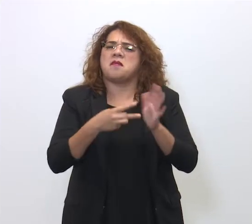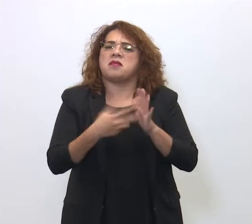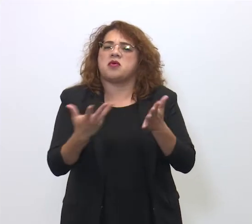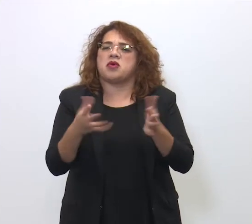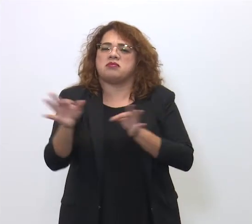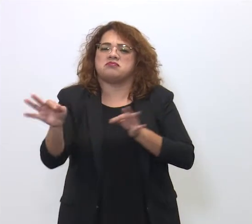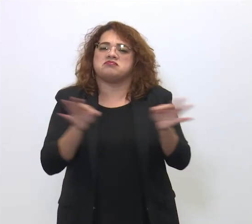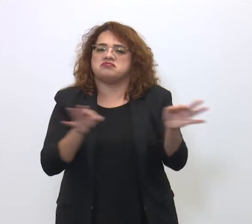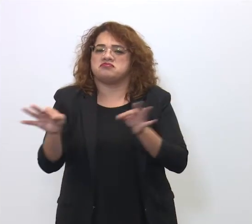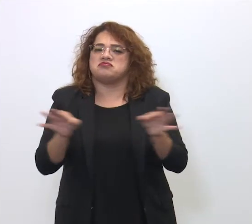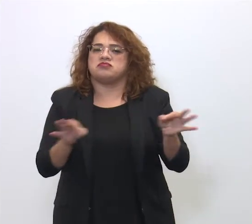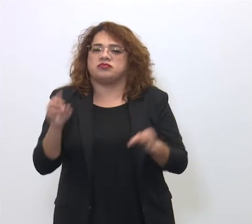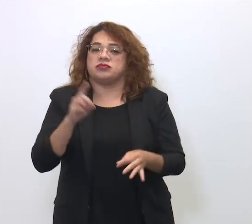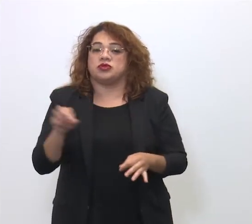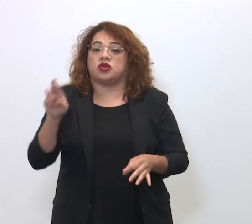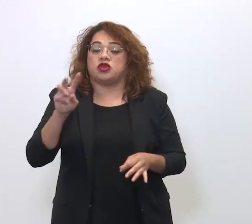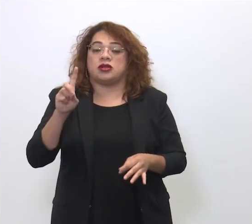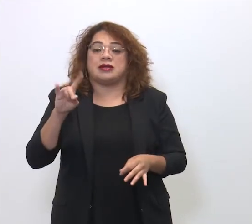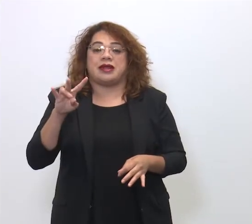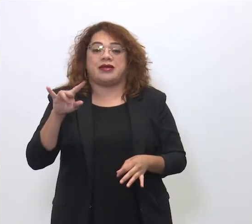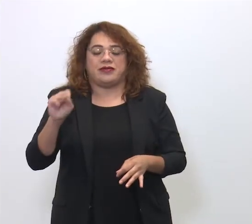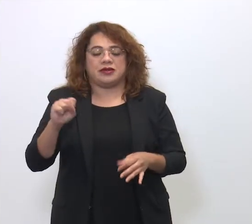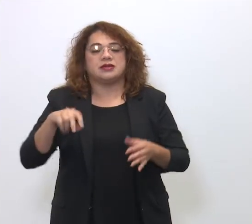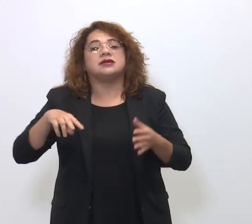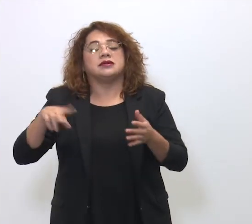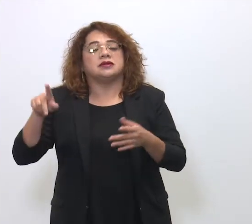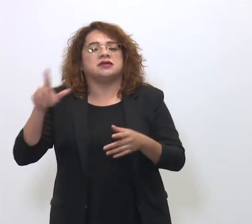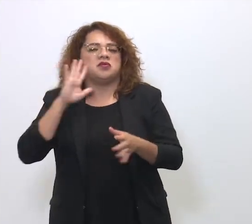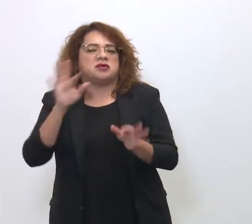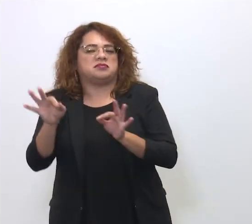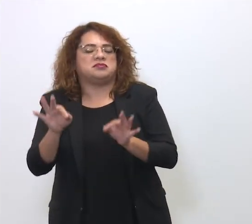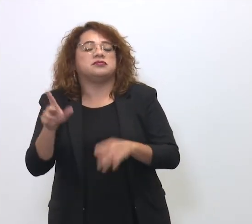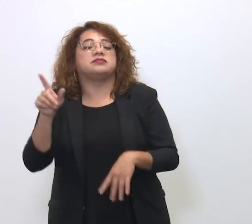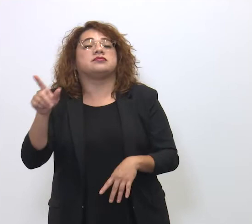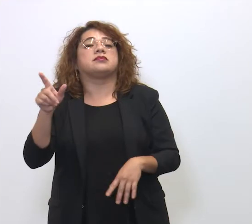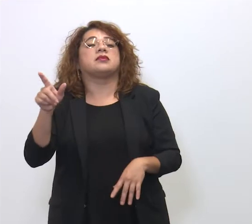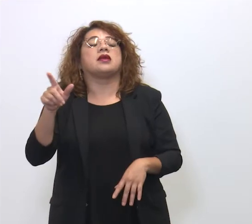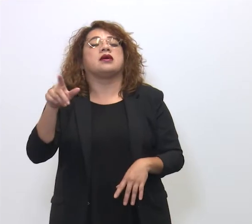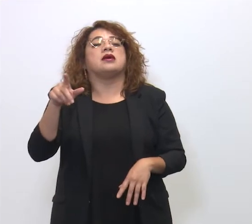know that for example there's more space available in some of our social gathering capacities,